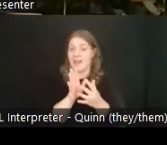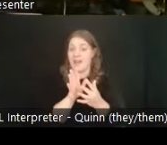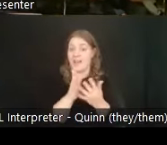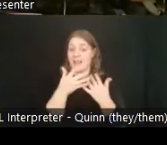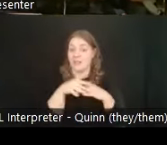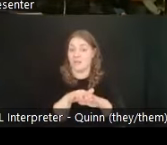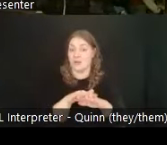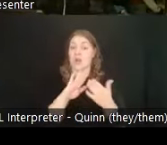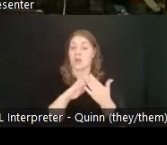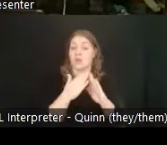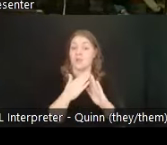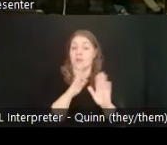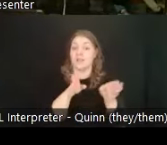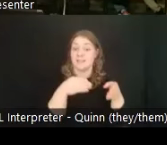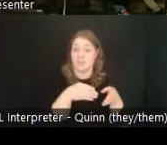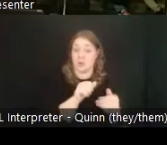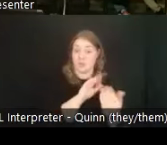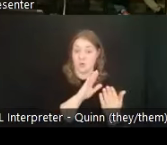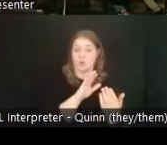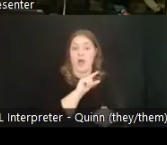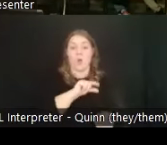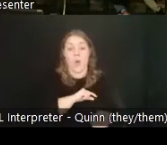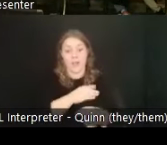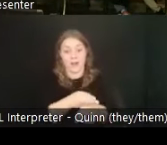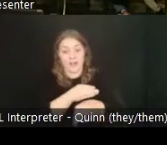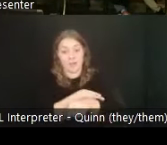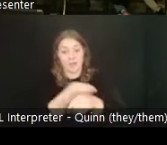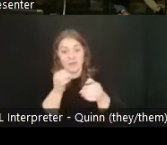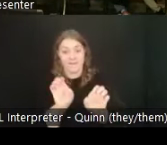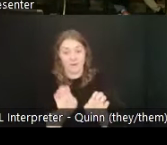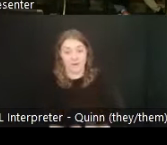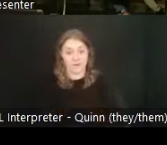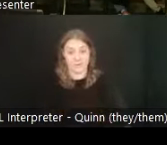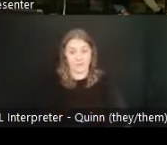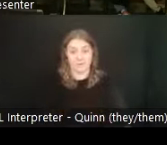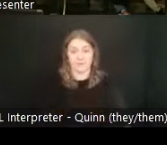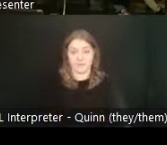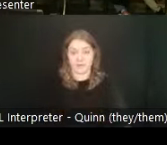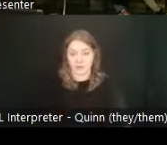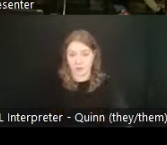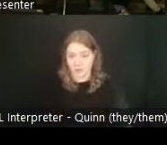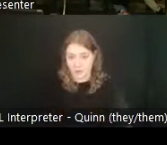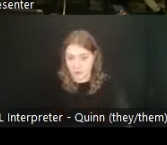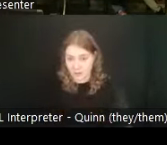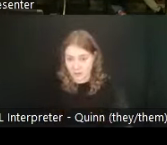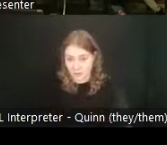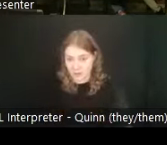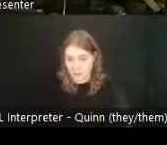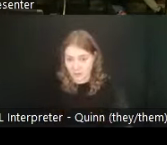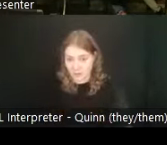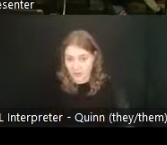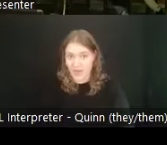approach on quality improvement efforts um I think for us that has really meant our parent Partners